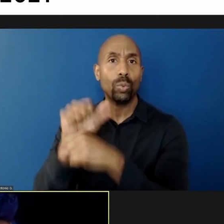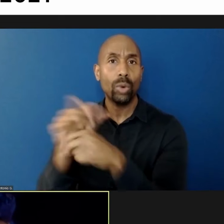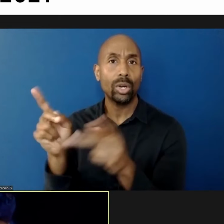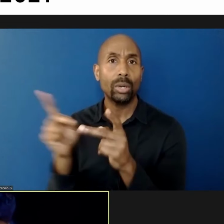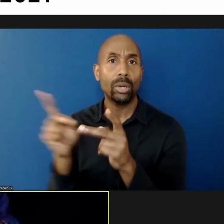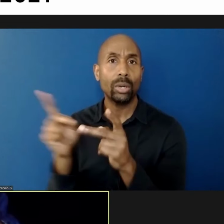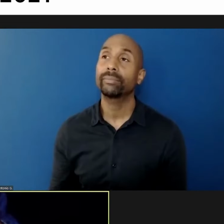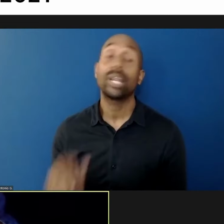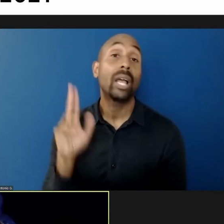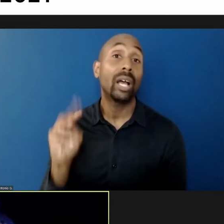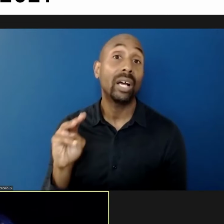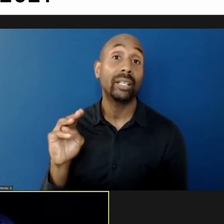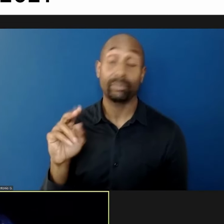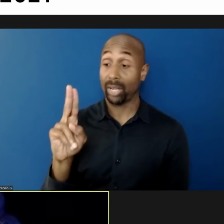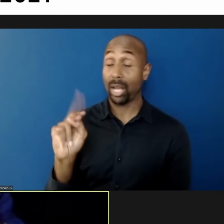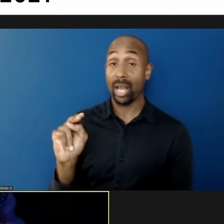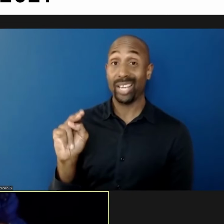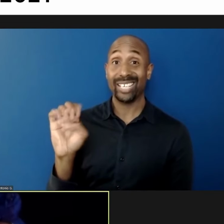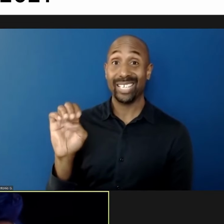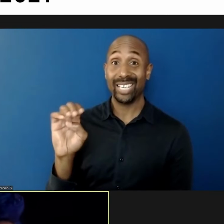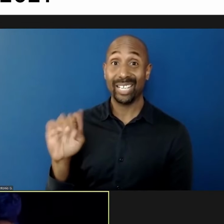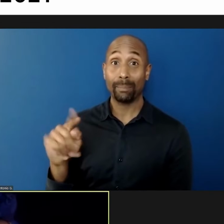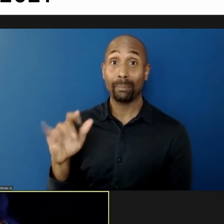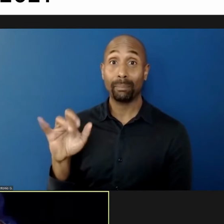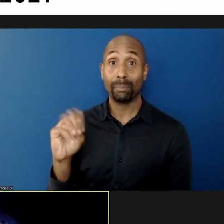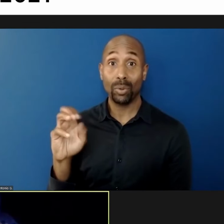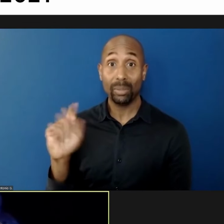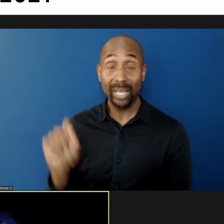and there s poorer outcomes, in regards to psychosis , in regards to getting support